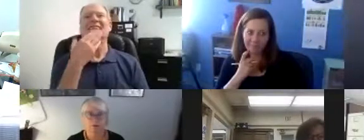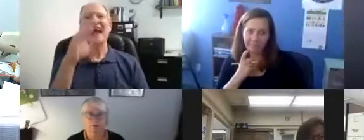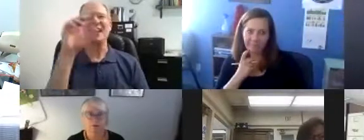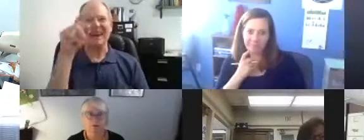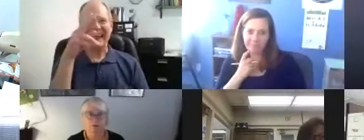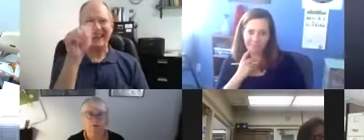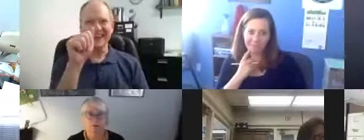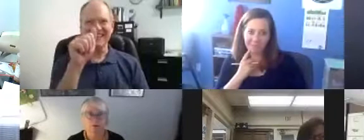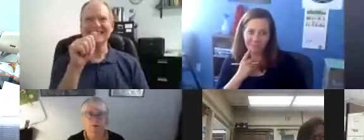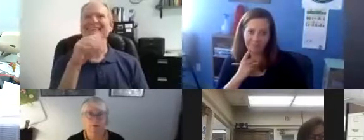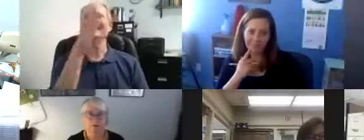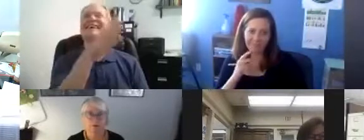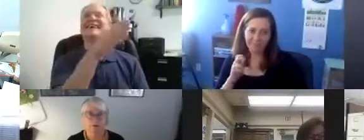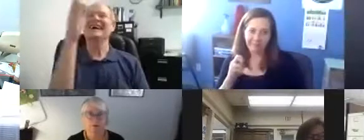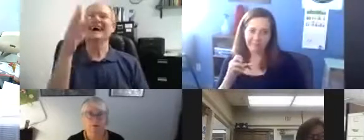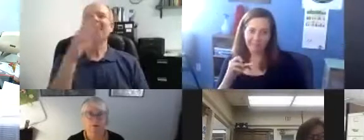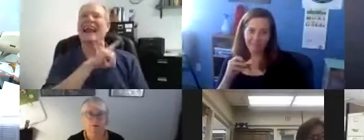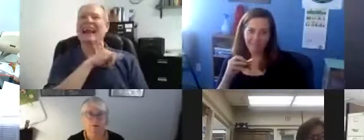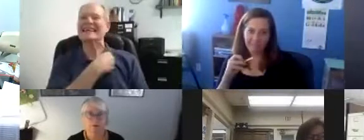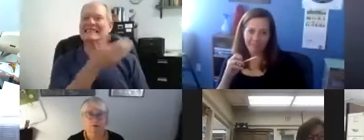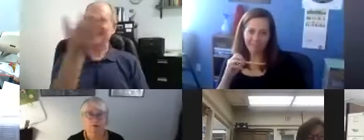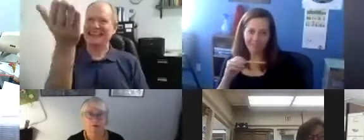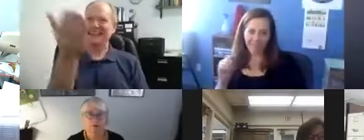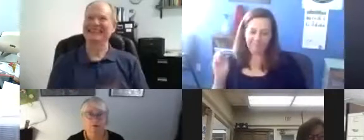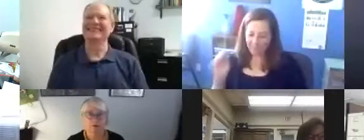Tom: Thank you, Letha. Lindsay, go ahead.